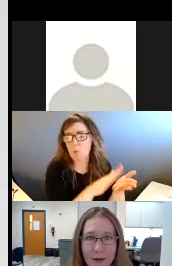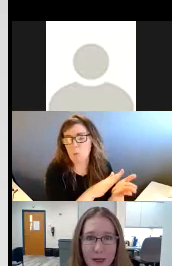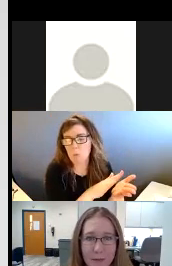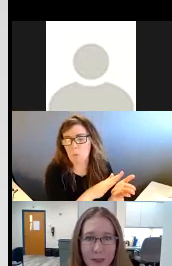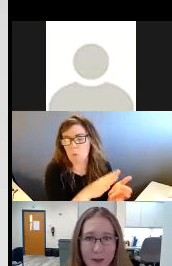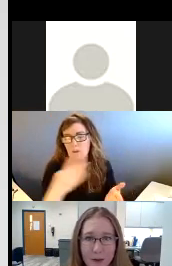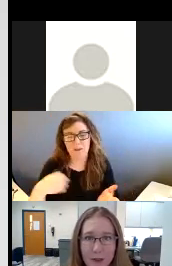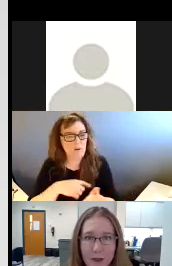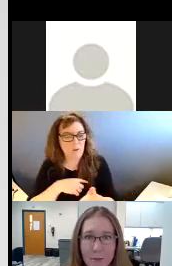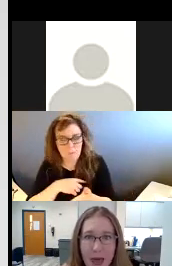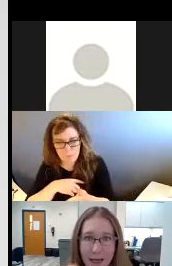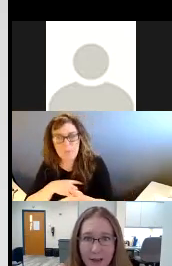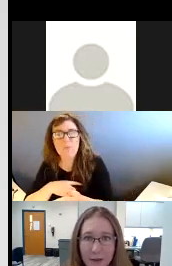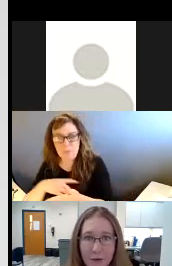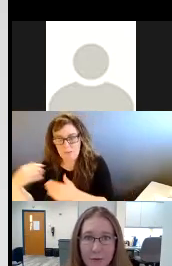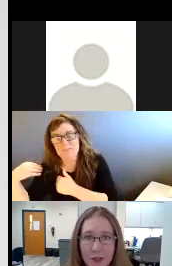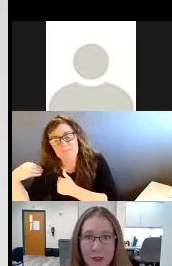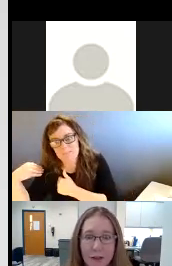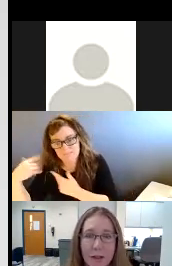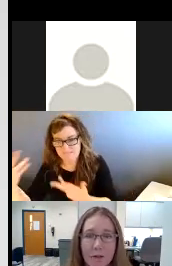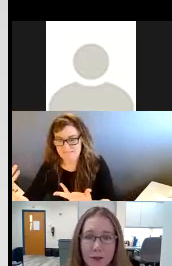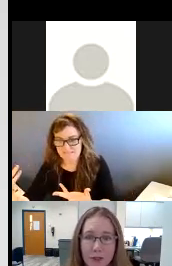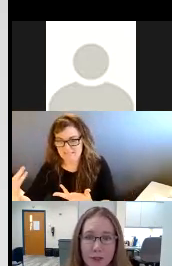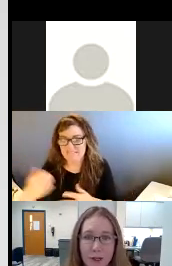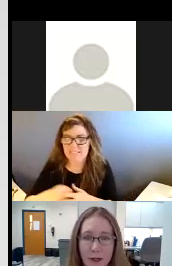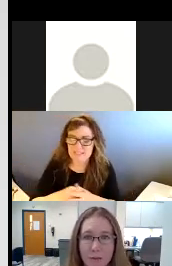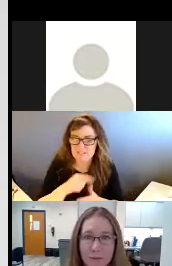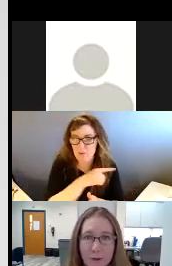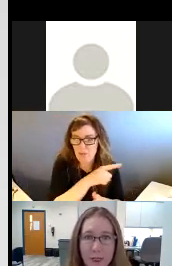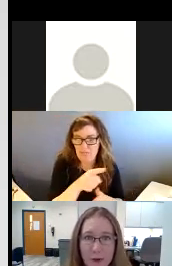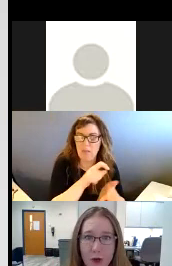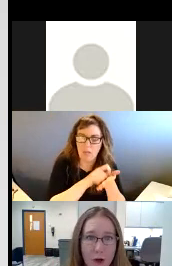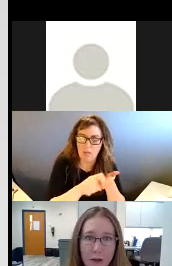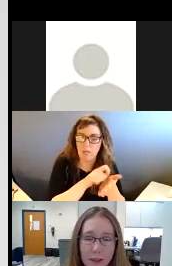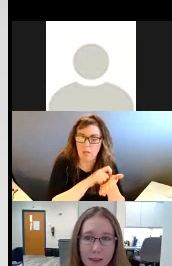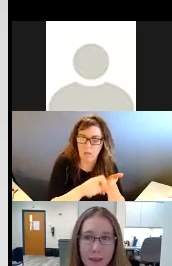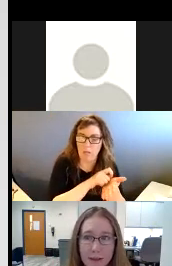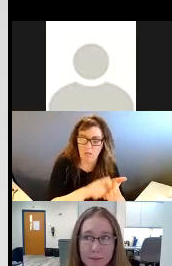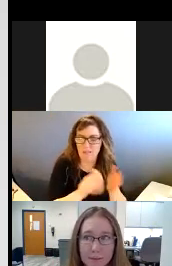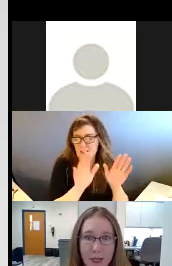PAPER/PENCIL PACKET OF INFORMATION VERSUS A VIDEO CALL.